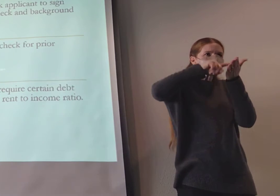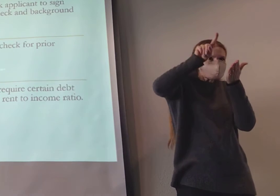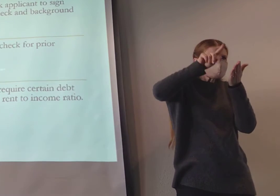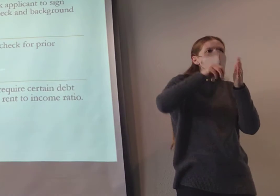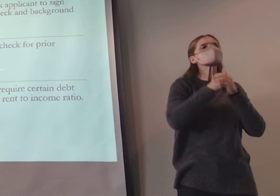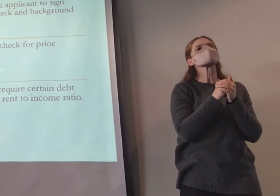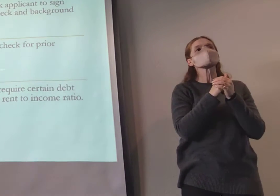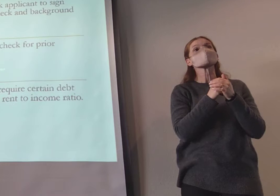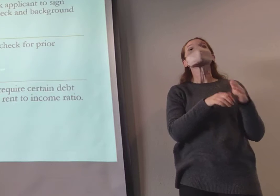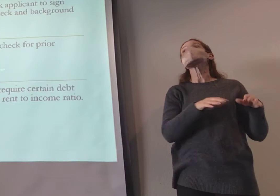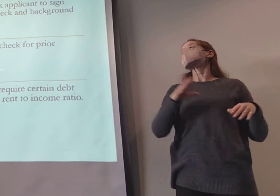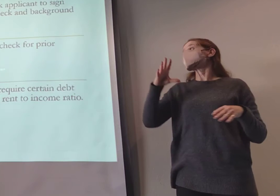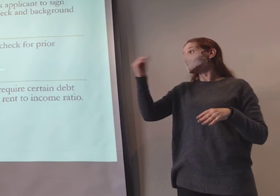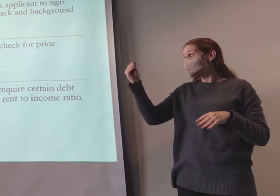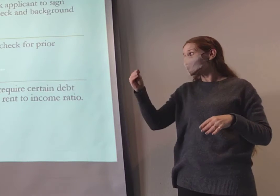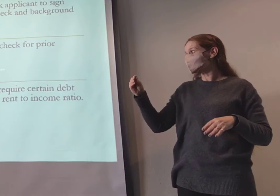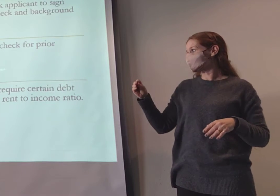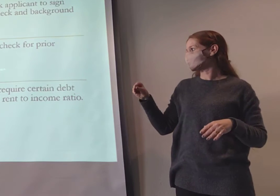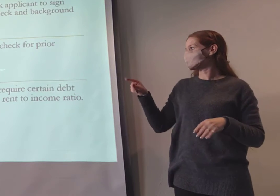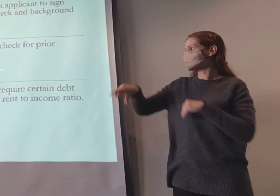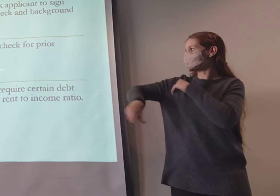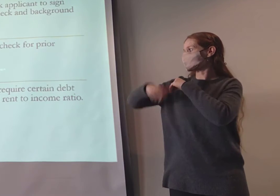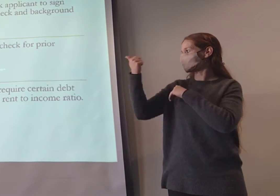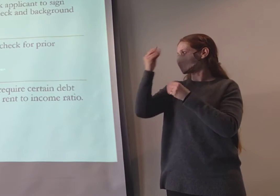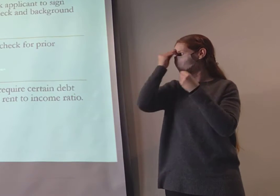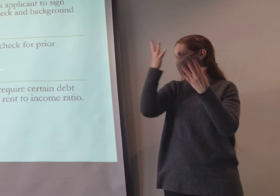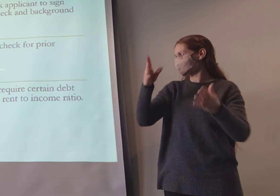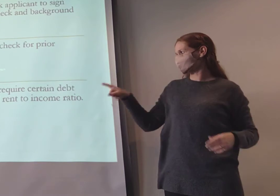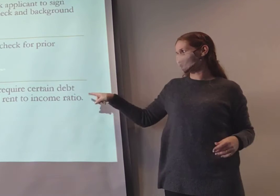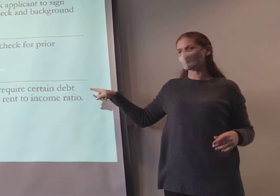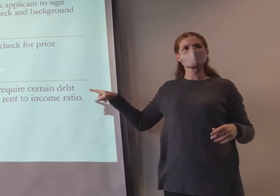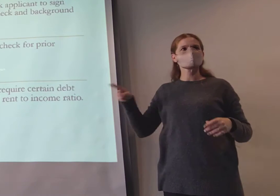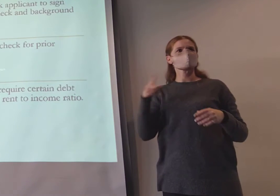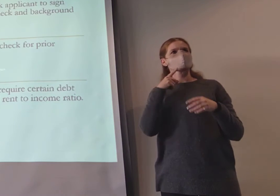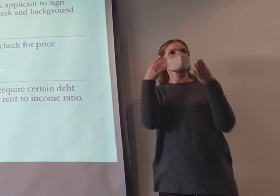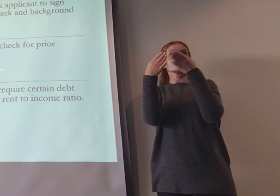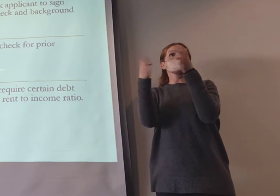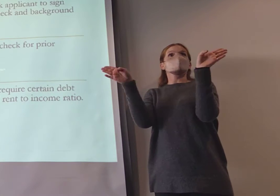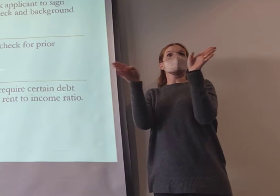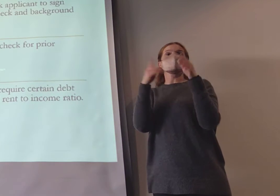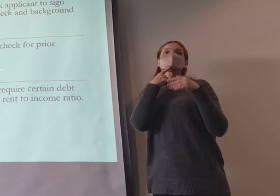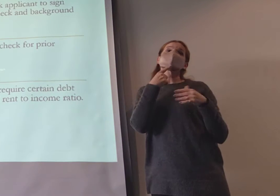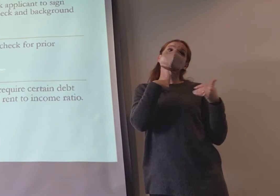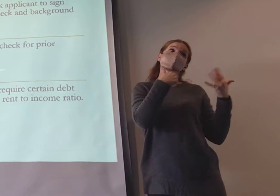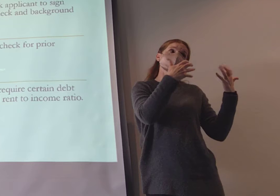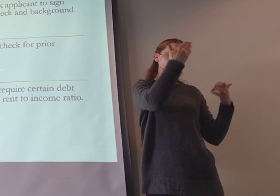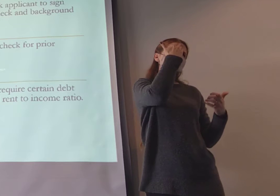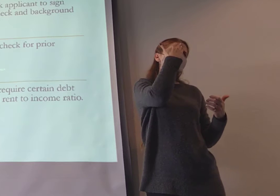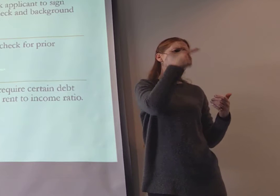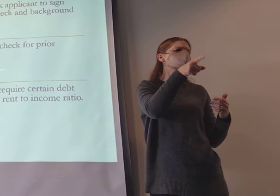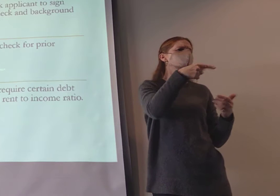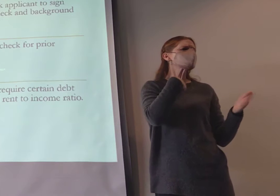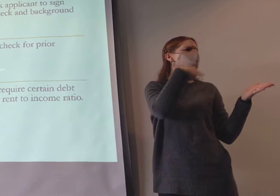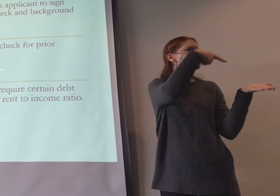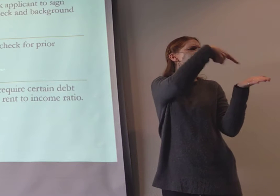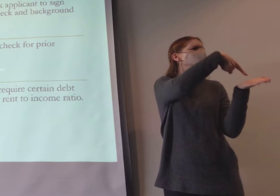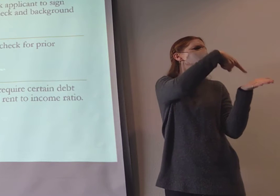certain information that will tell them how much debt you have versus your income, and